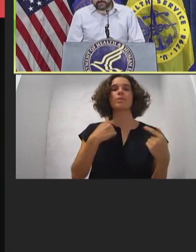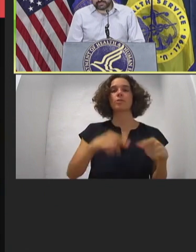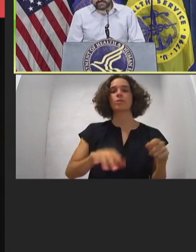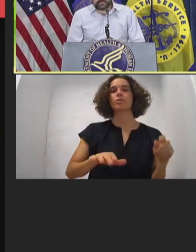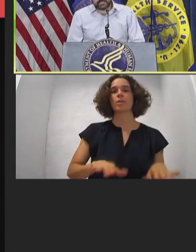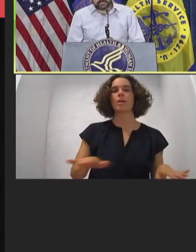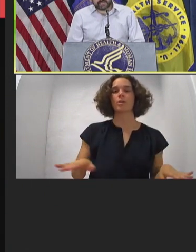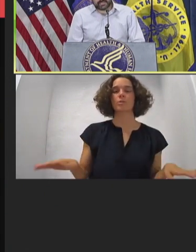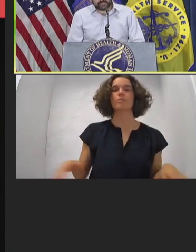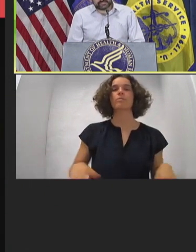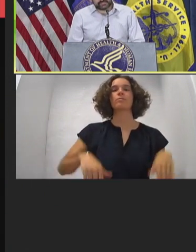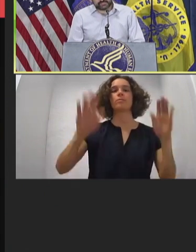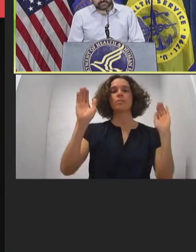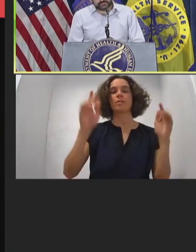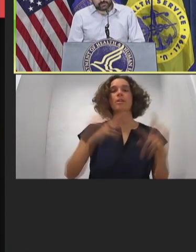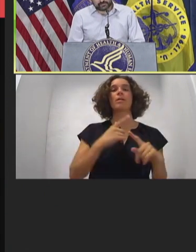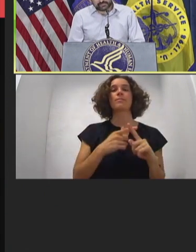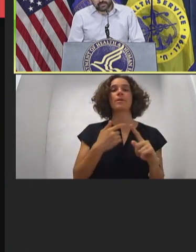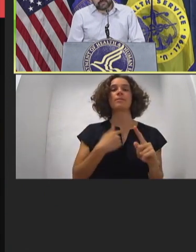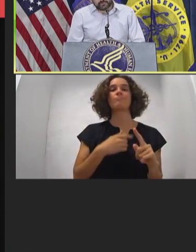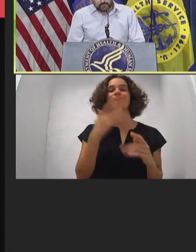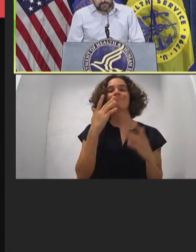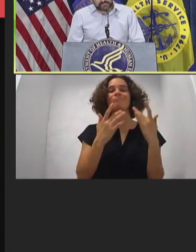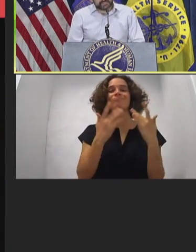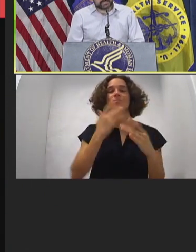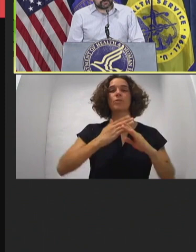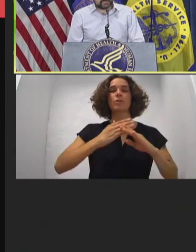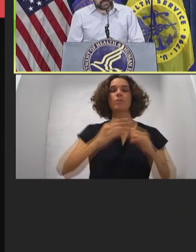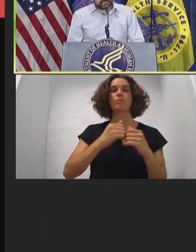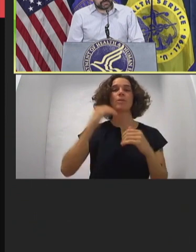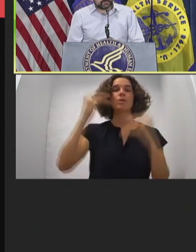TB in adolescents and adults, where most disease resides and where most